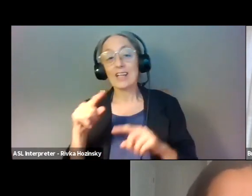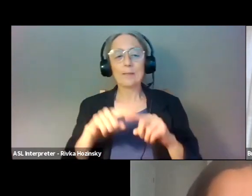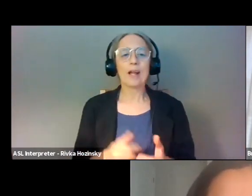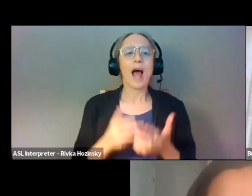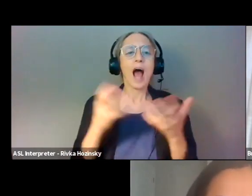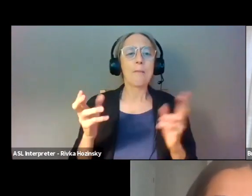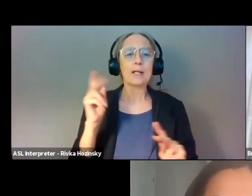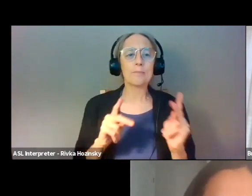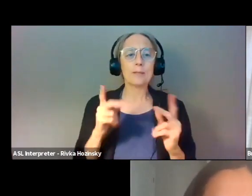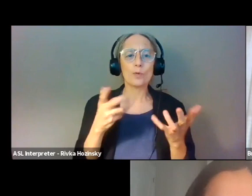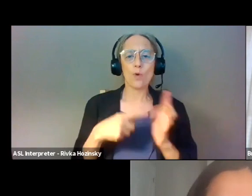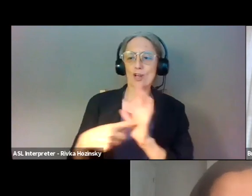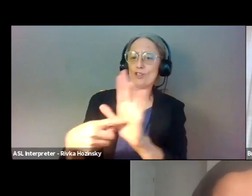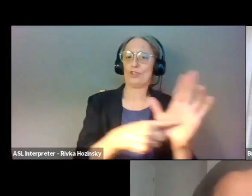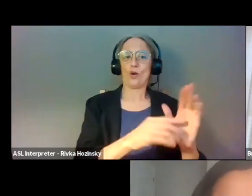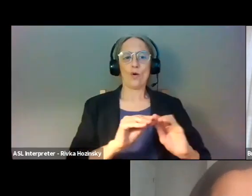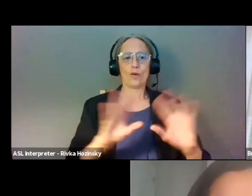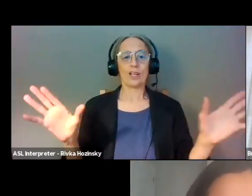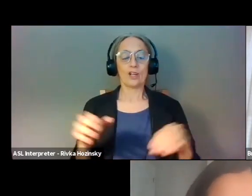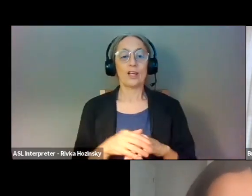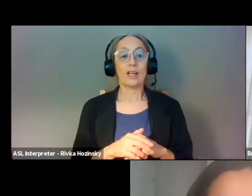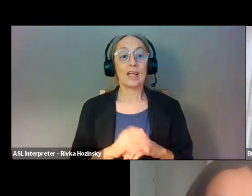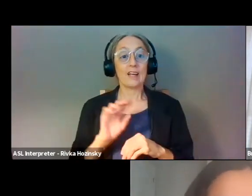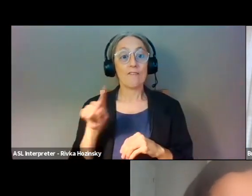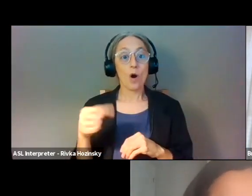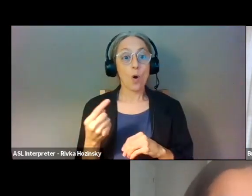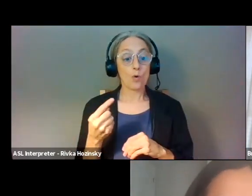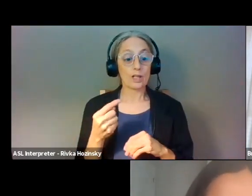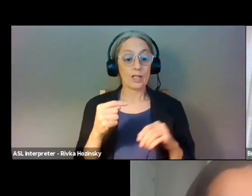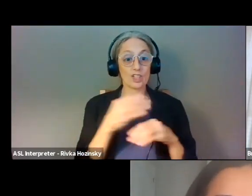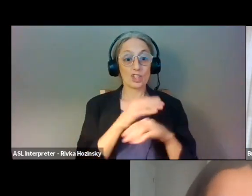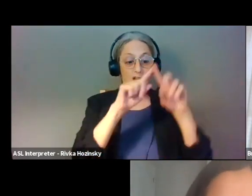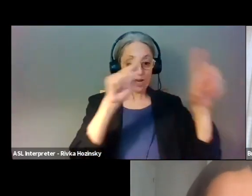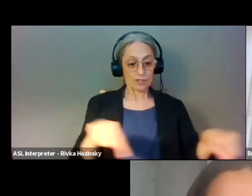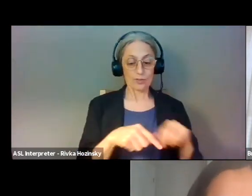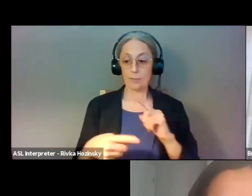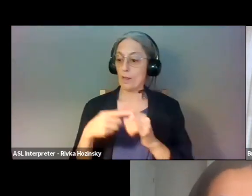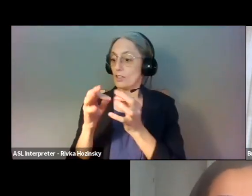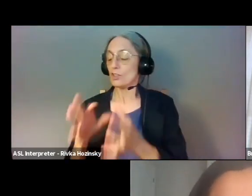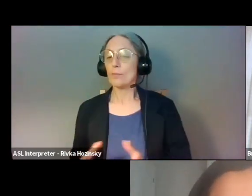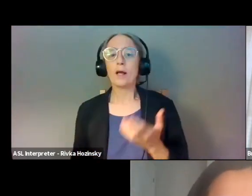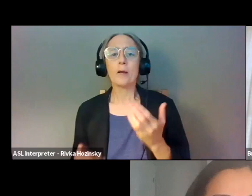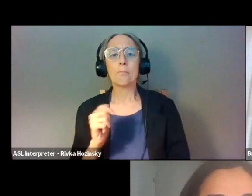So if it's only the shared content and the interpreter, the interpreter may be visible the whole time.